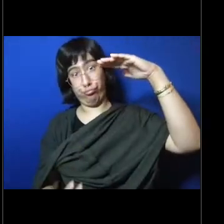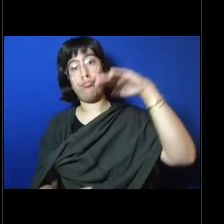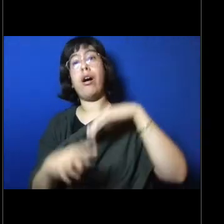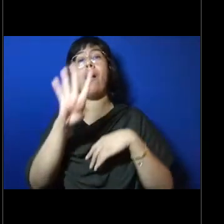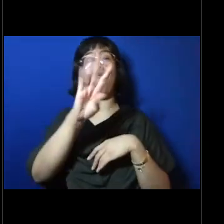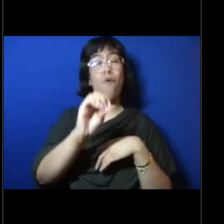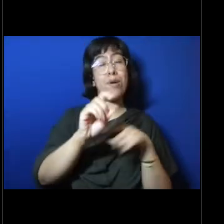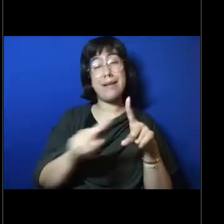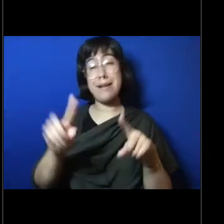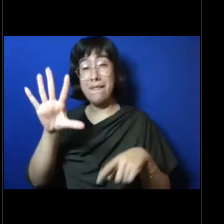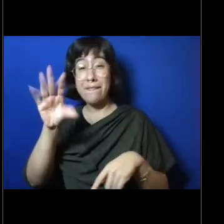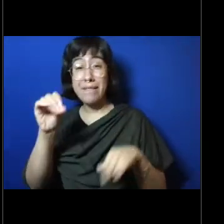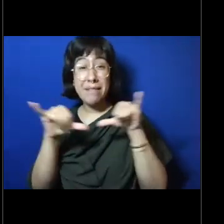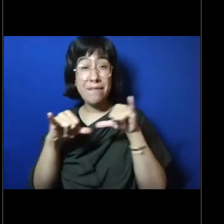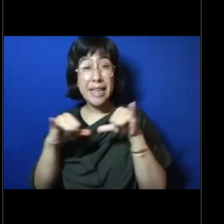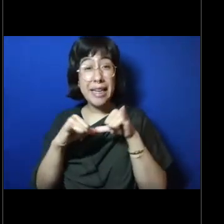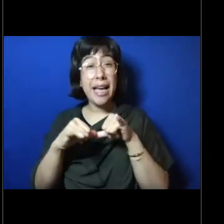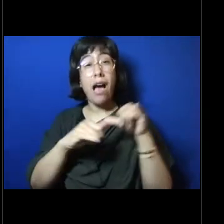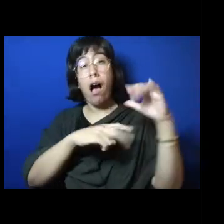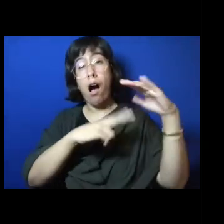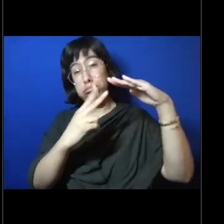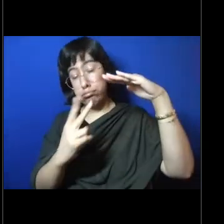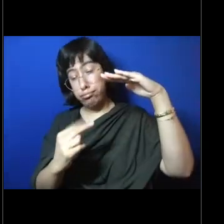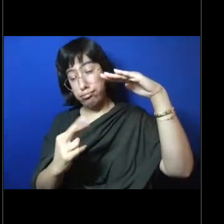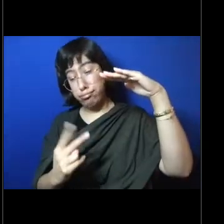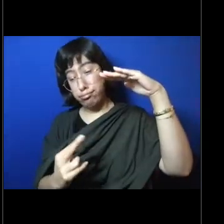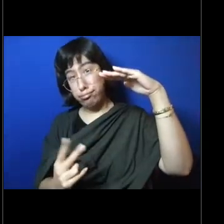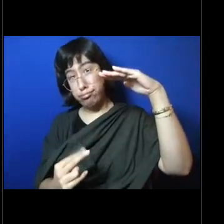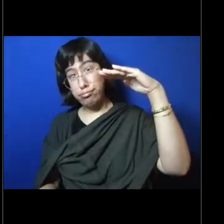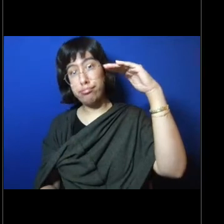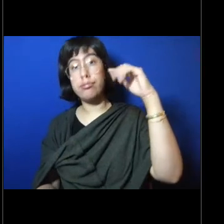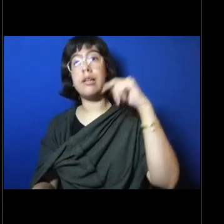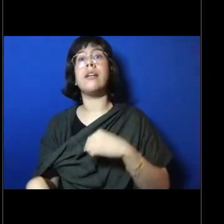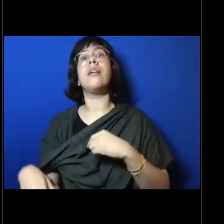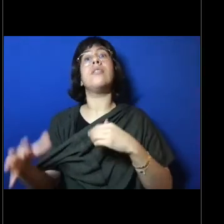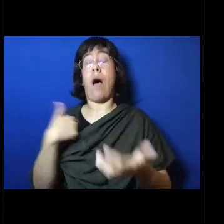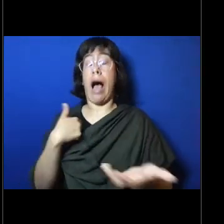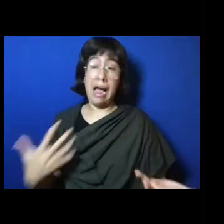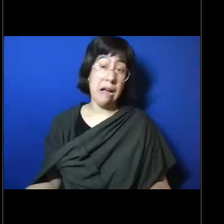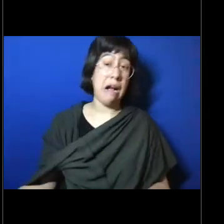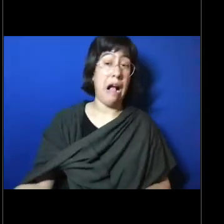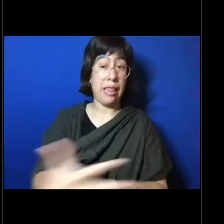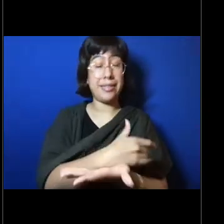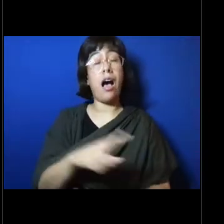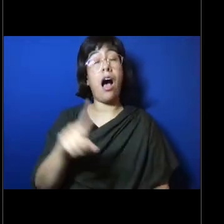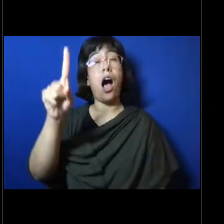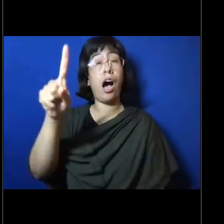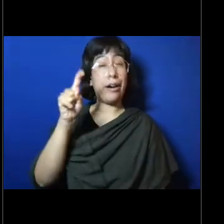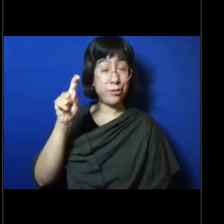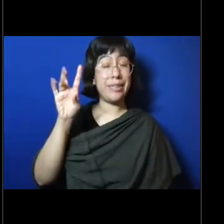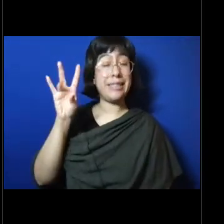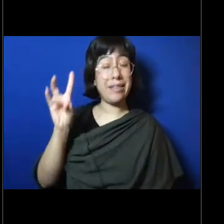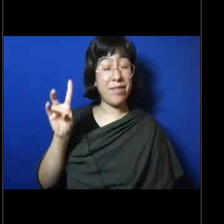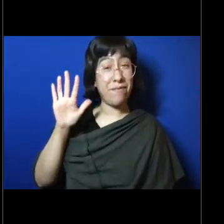I only had to move my boat once for 175 dozen, and keep in mind that dozen abalone is already 12,